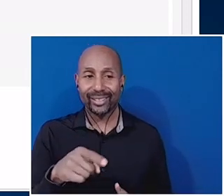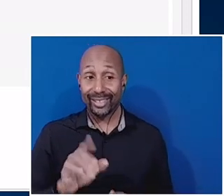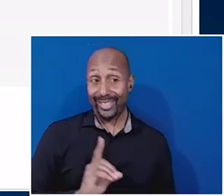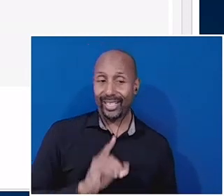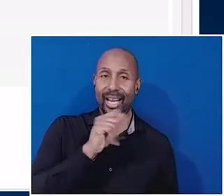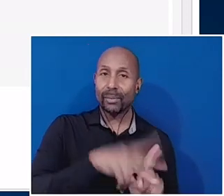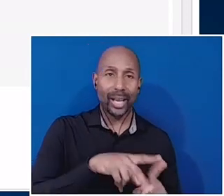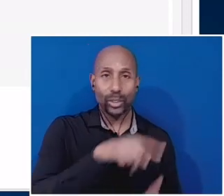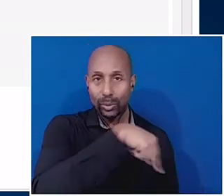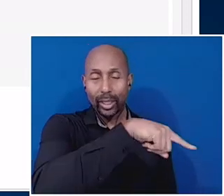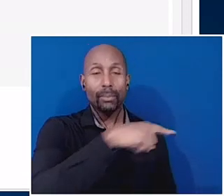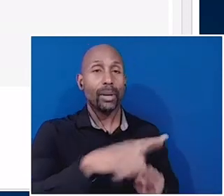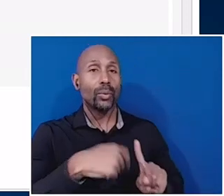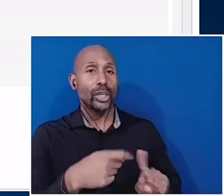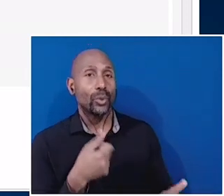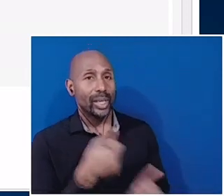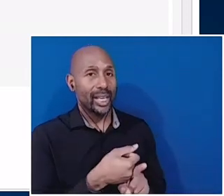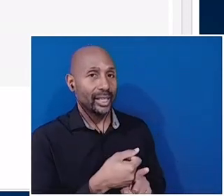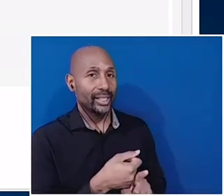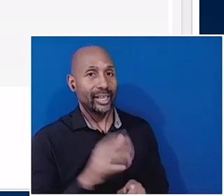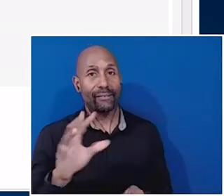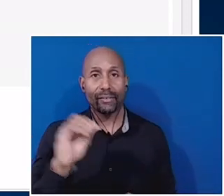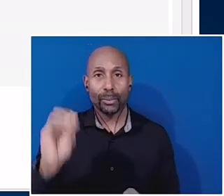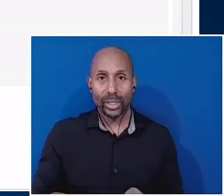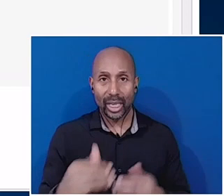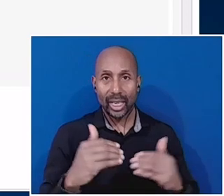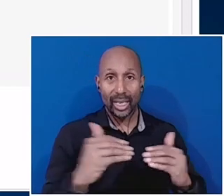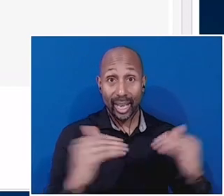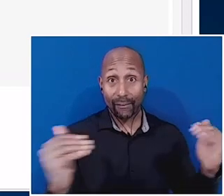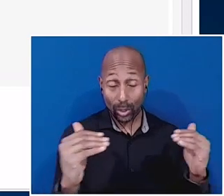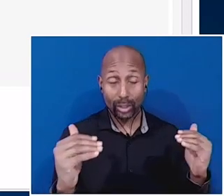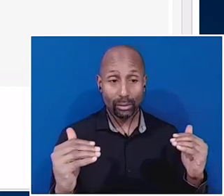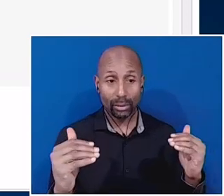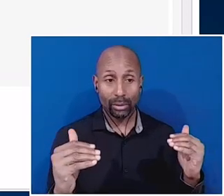50% threshold, (d) would apply.